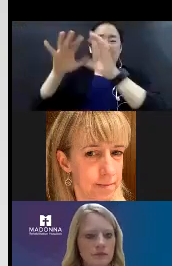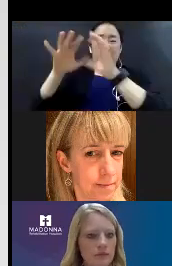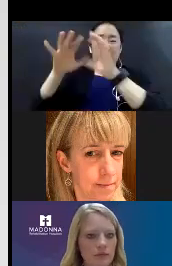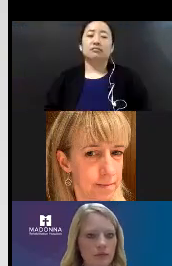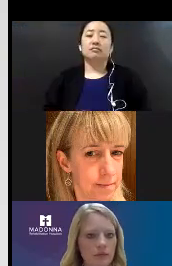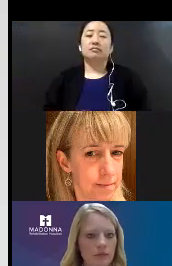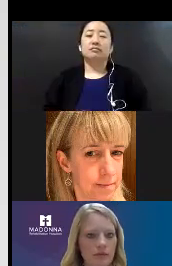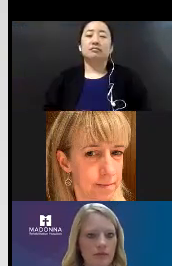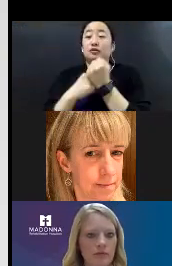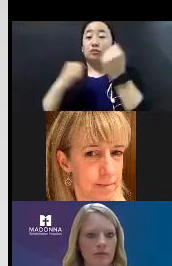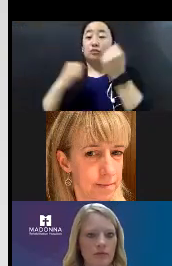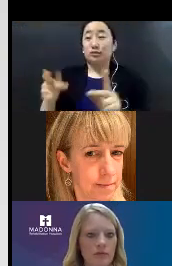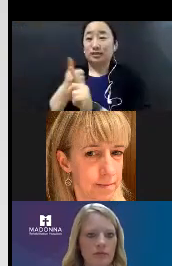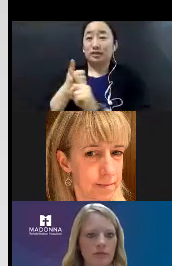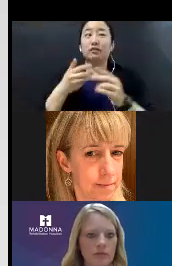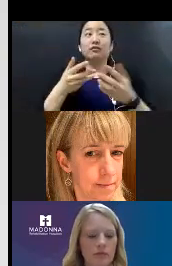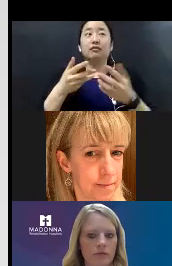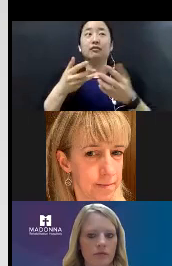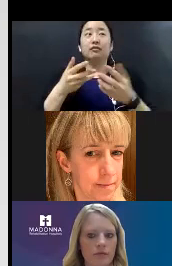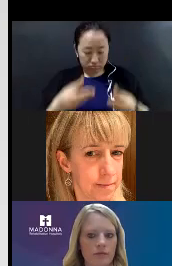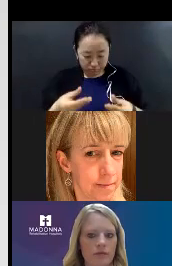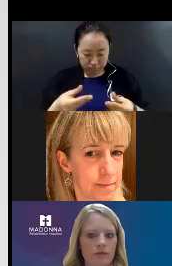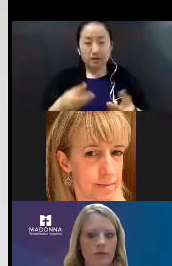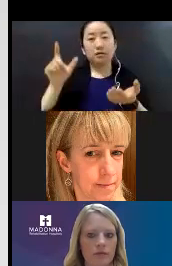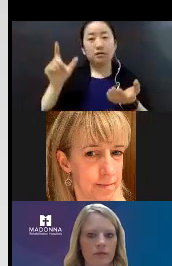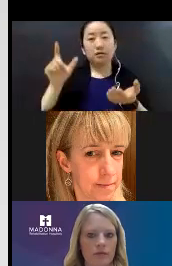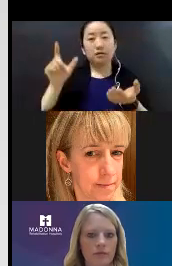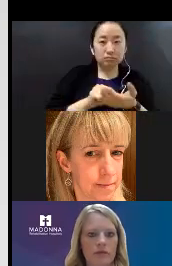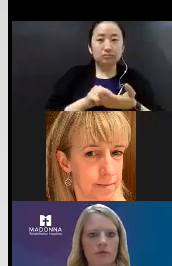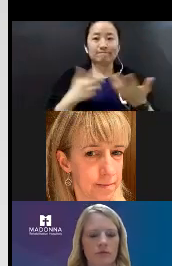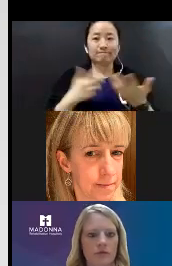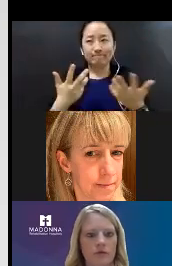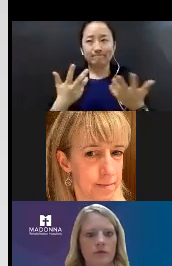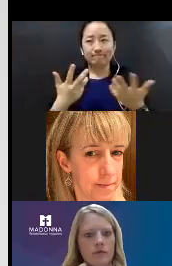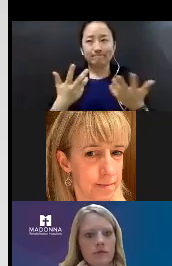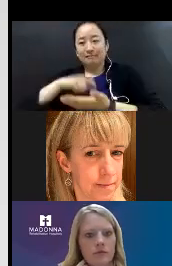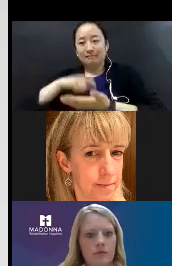THE SUPPORT PERSON THEN HAS TO GET THE PACKET, PRINT IT OR WHATEVER, FILL IT OUT, AND THEN THEY